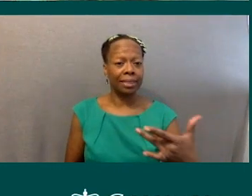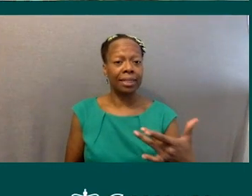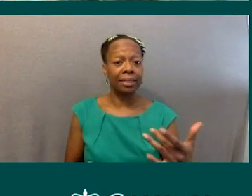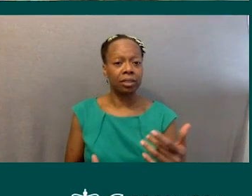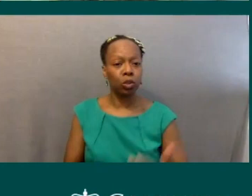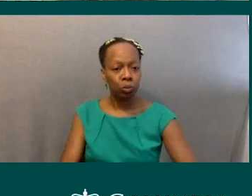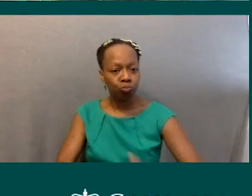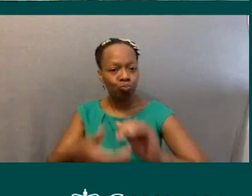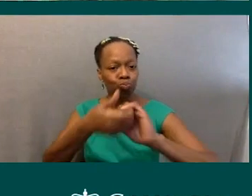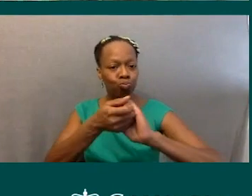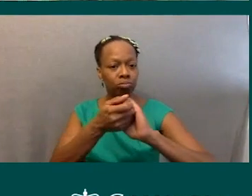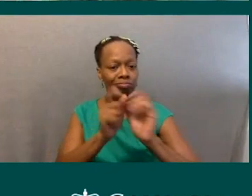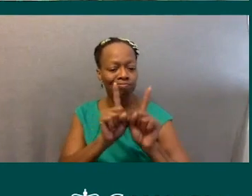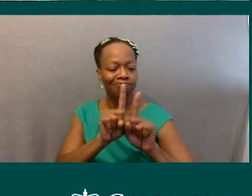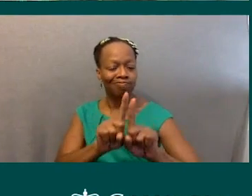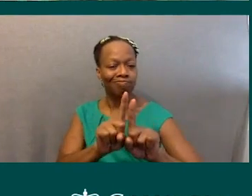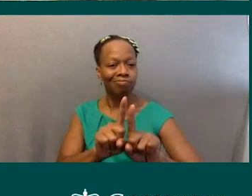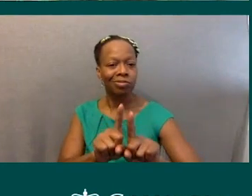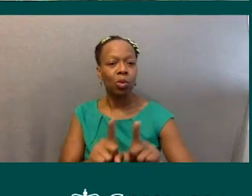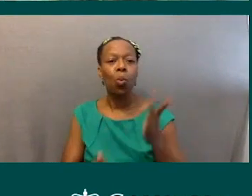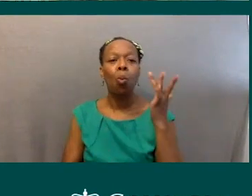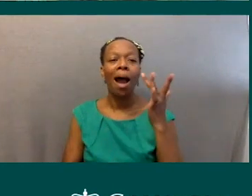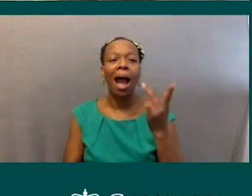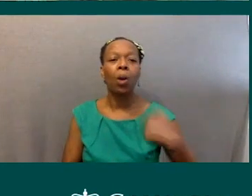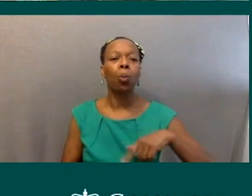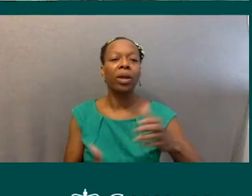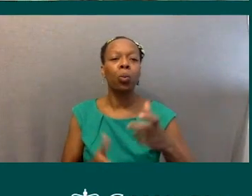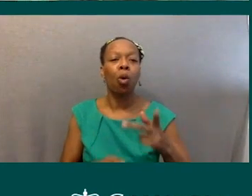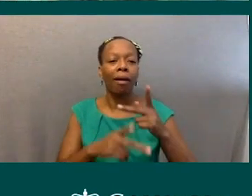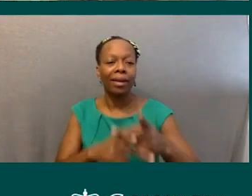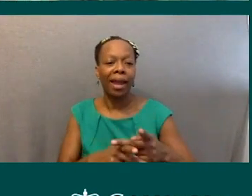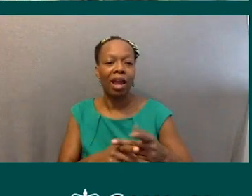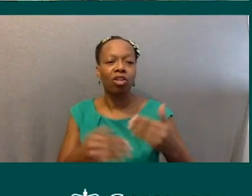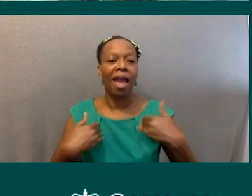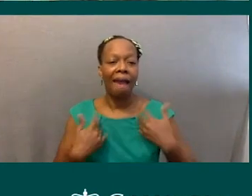but we have lots of relationships outside as well.